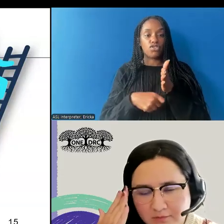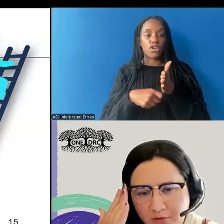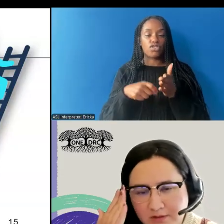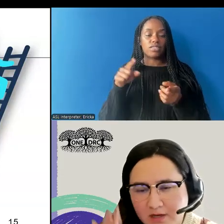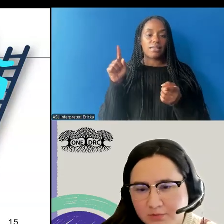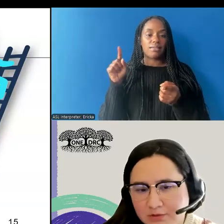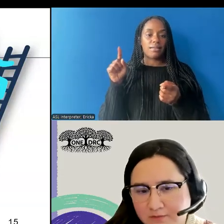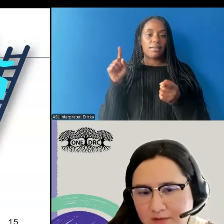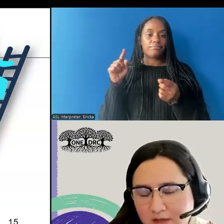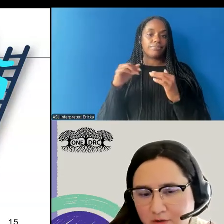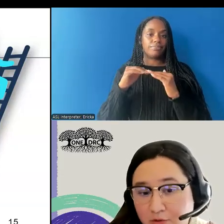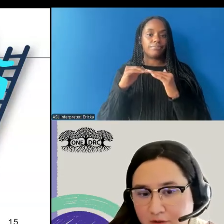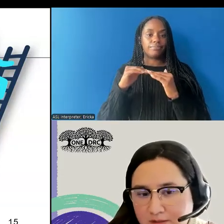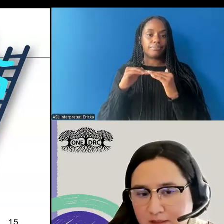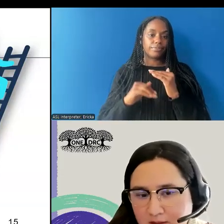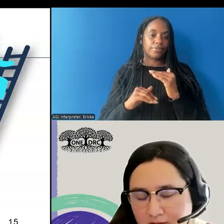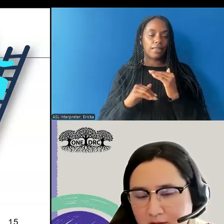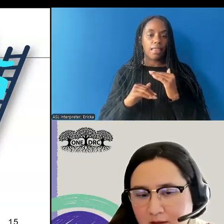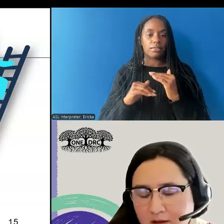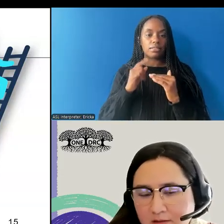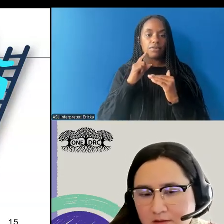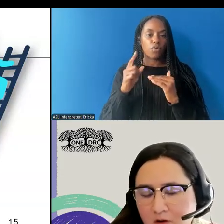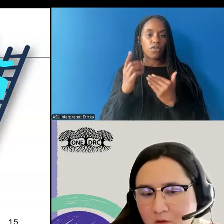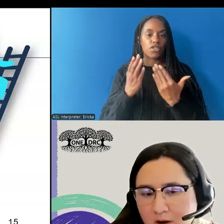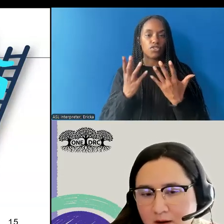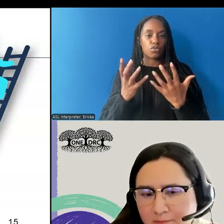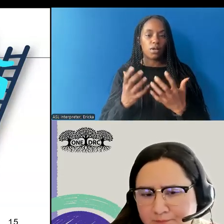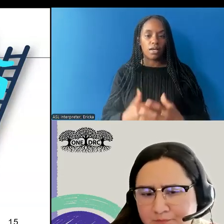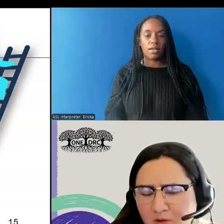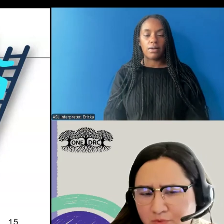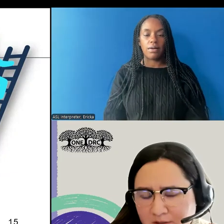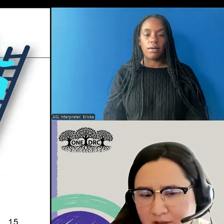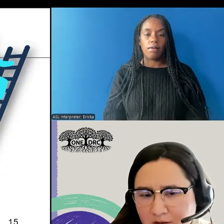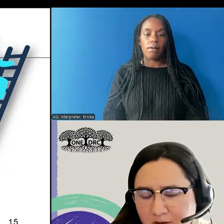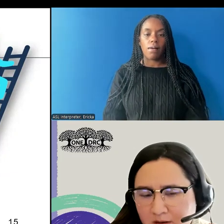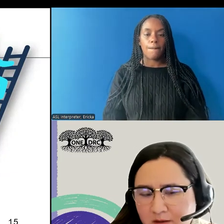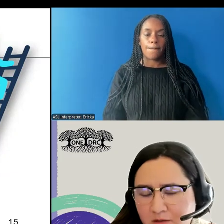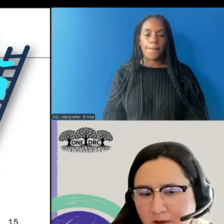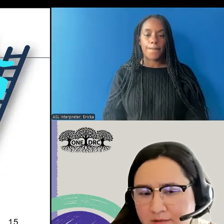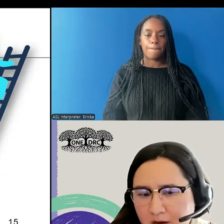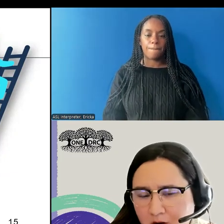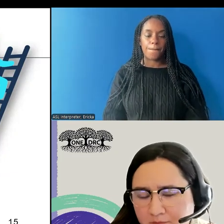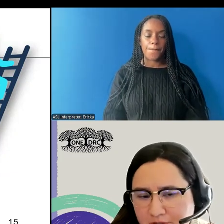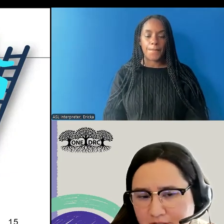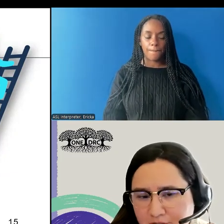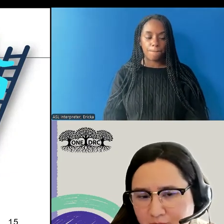for the type of service that you are seeking. And so, I'm really in that conversation.